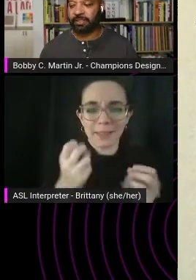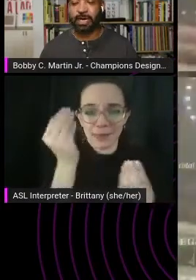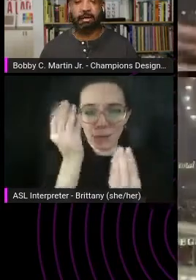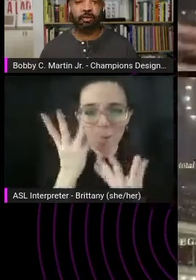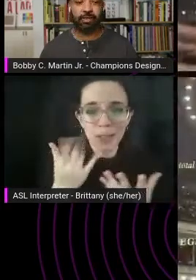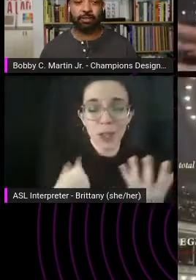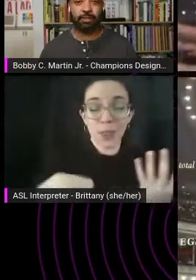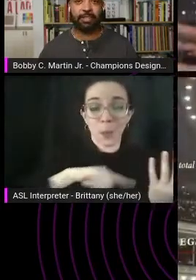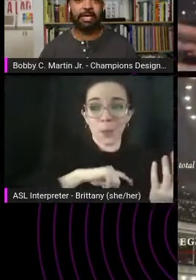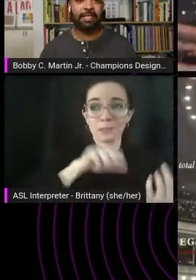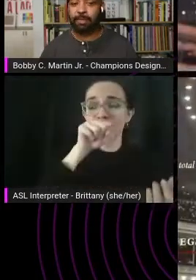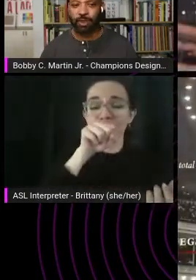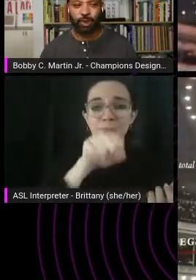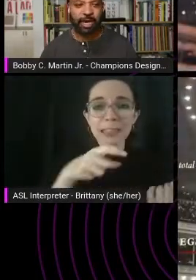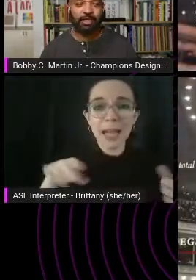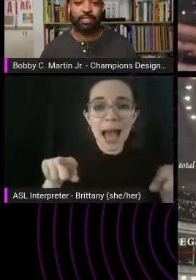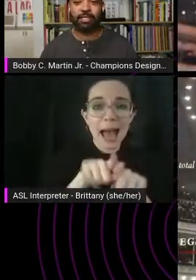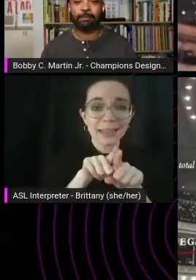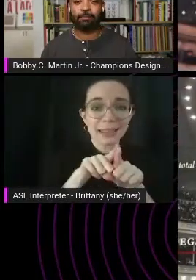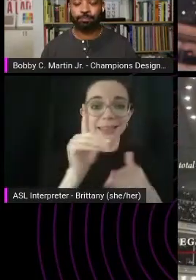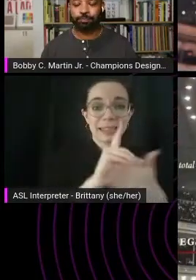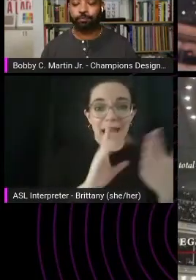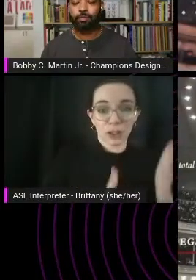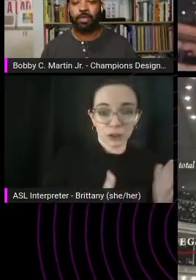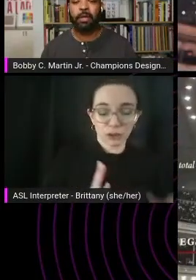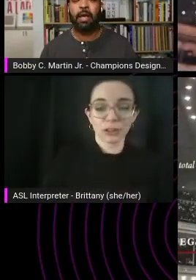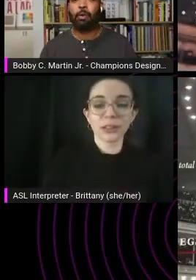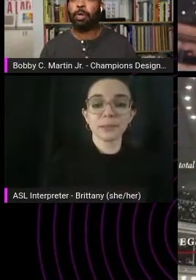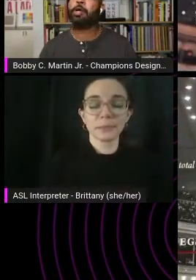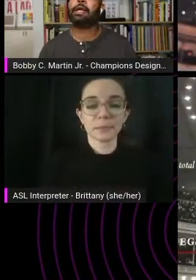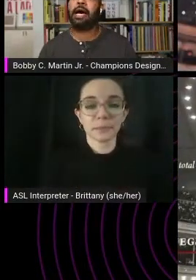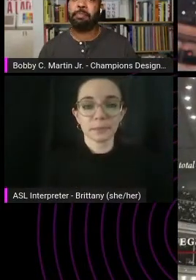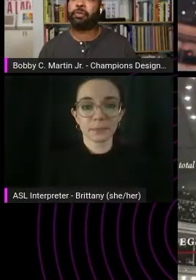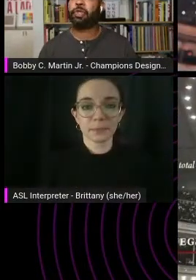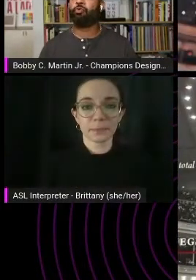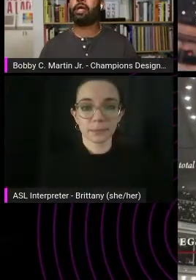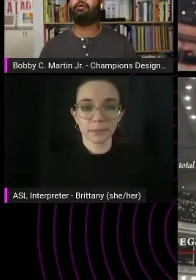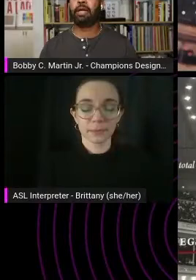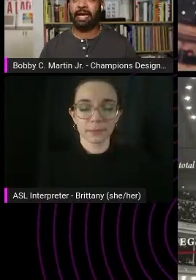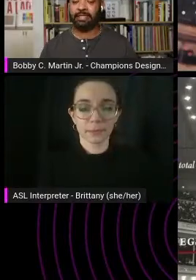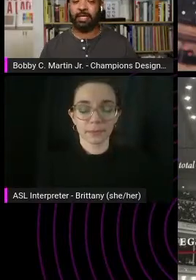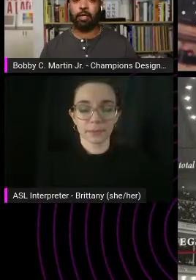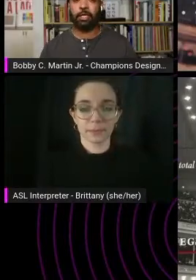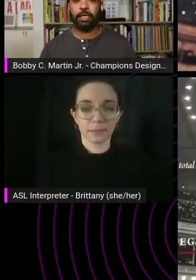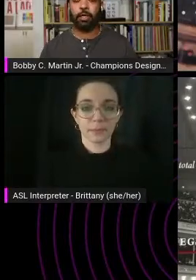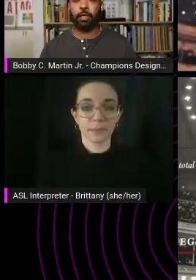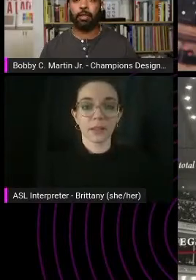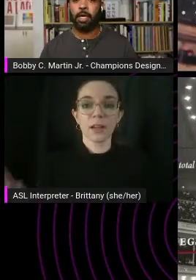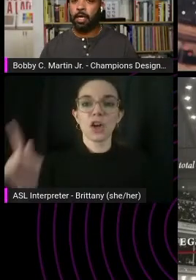as designers and the design team and our strategy team. We heard a lot about the ring of lights at Carnegie Hall.